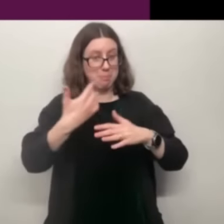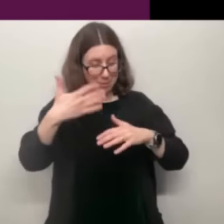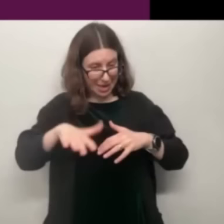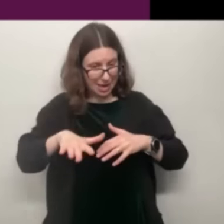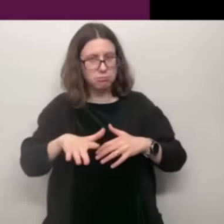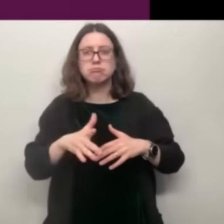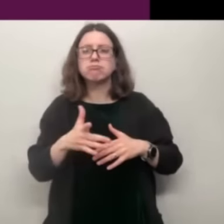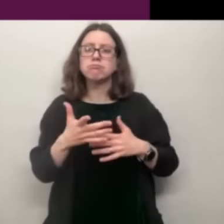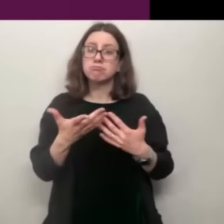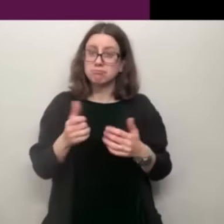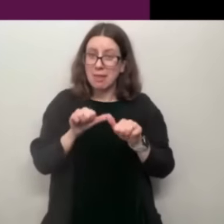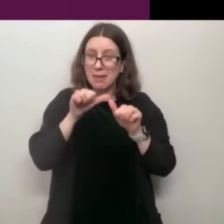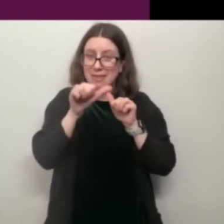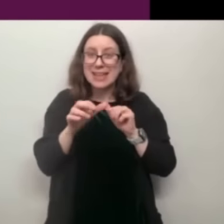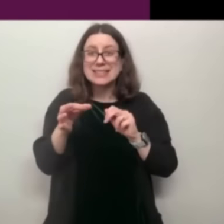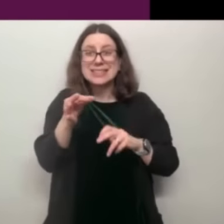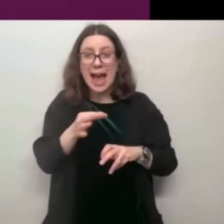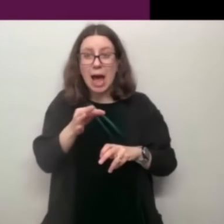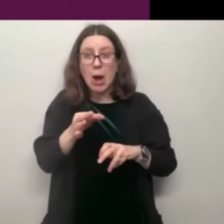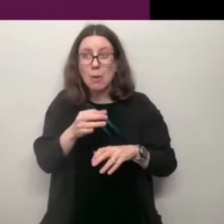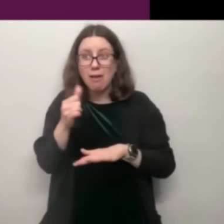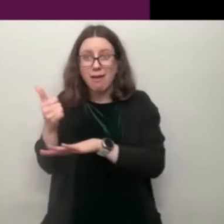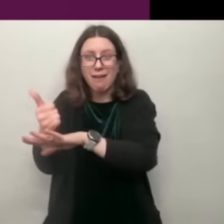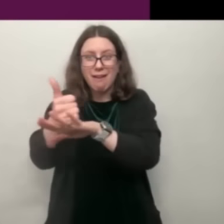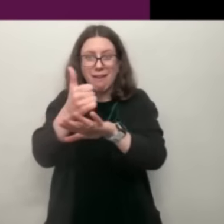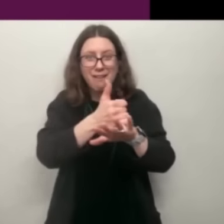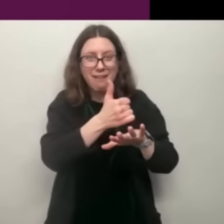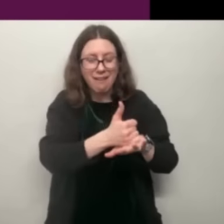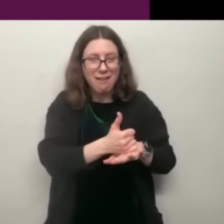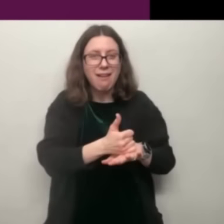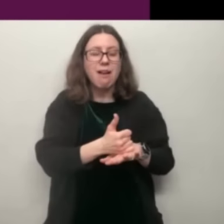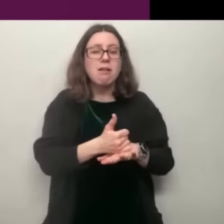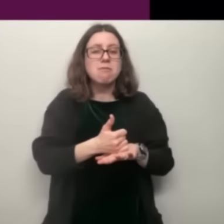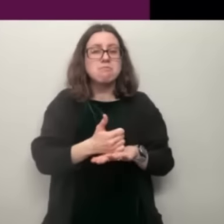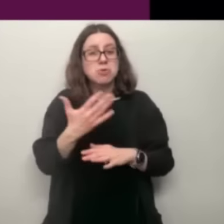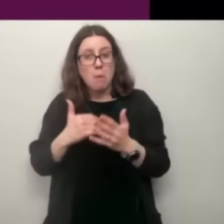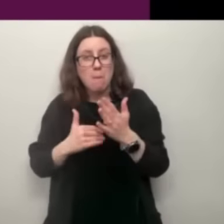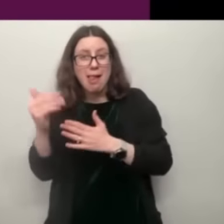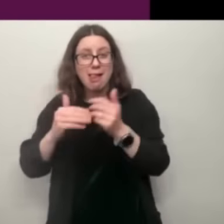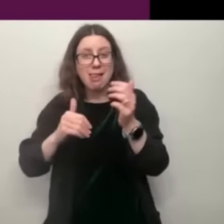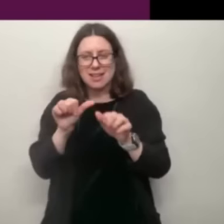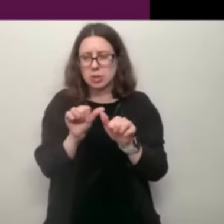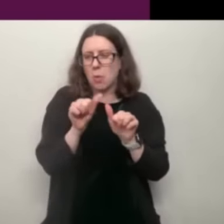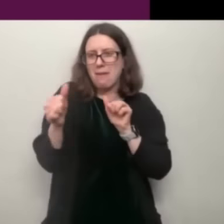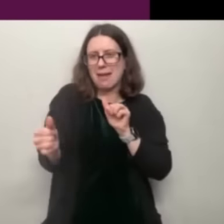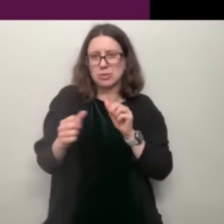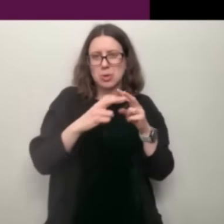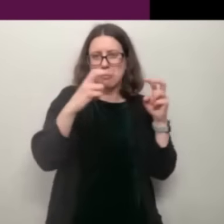The trustees of the bridge themselves had a bright idea and they built an inn right by the bridge in 1784.